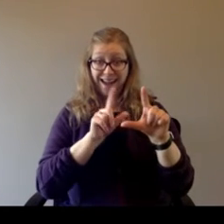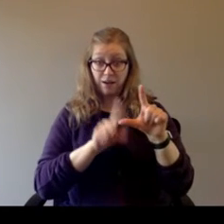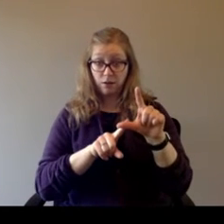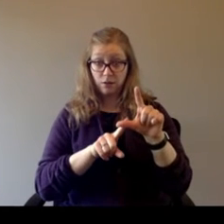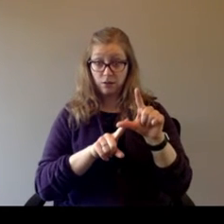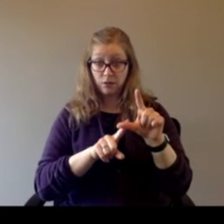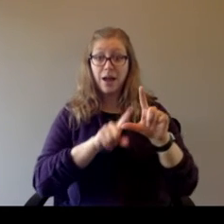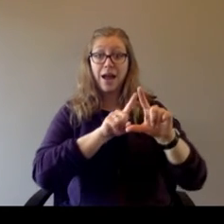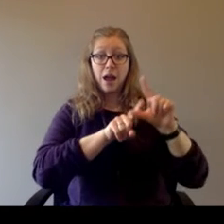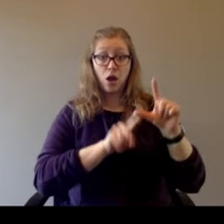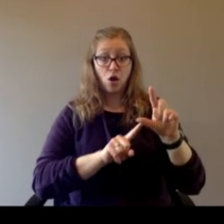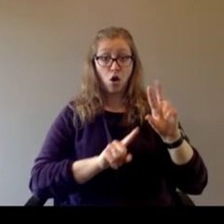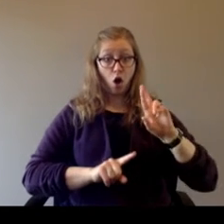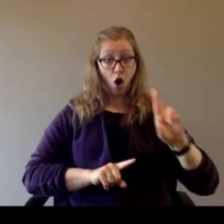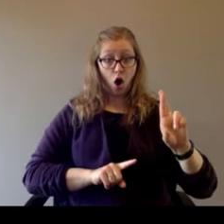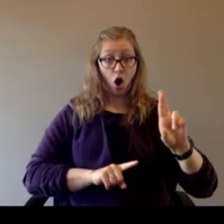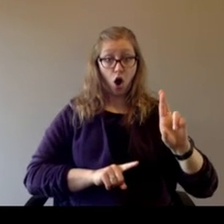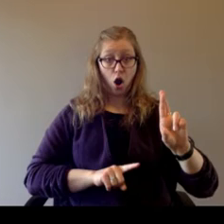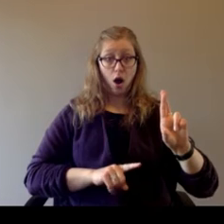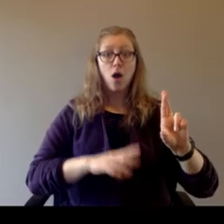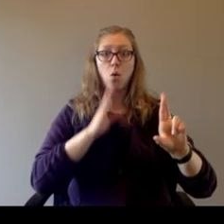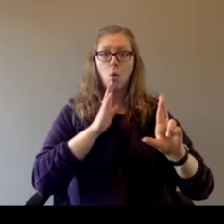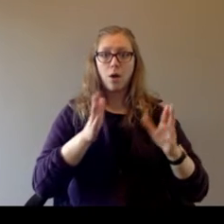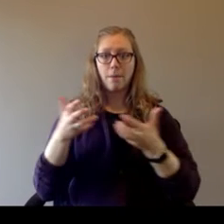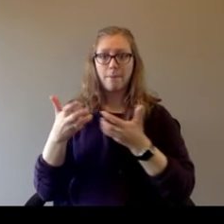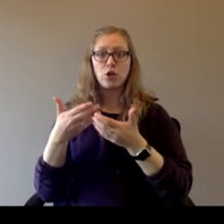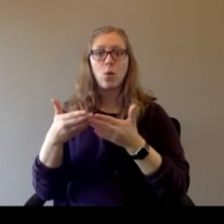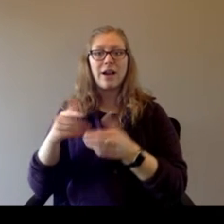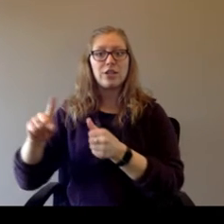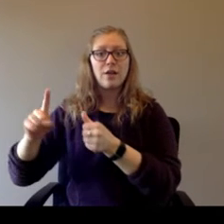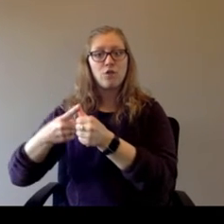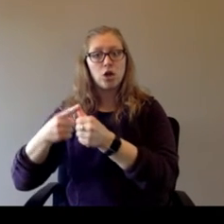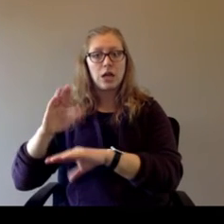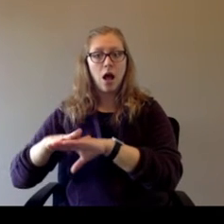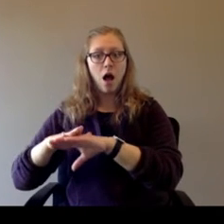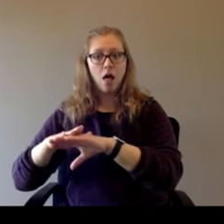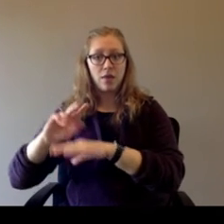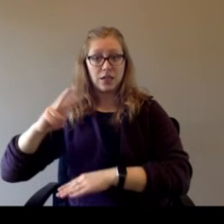So angle R is congruent to angle X and so forth. The middle one, angle S